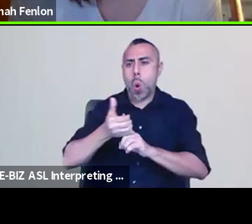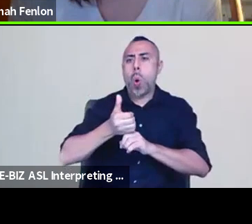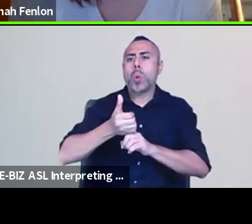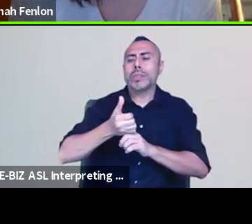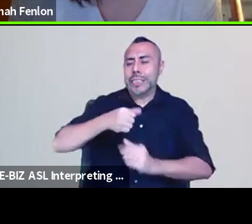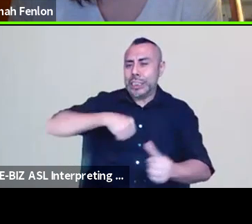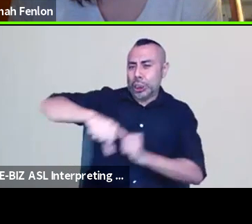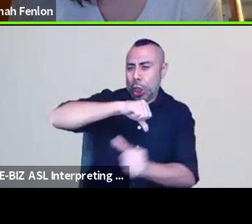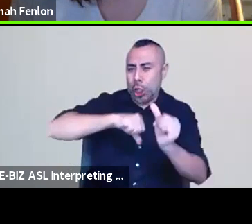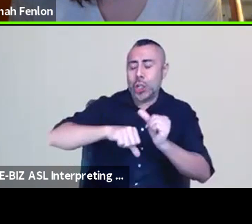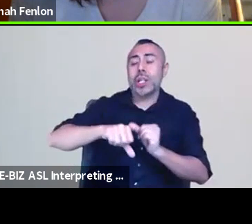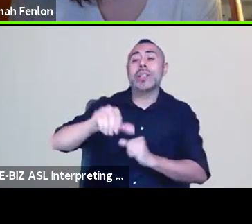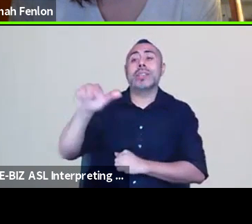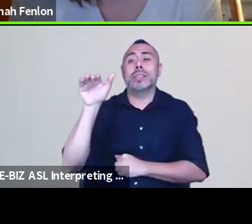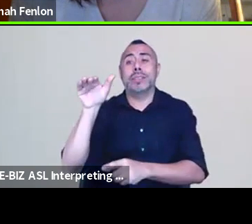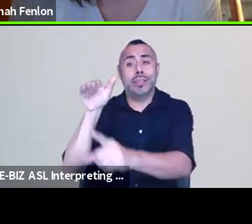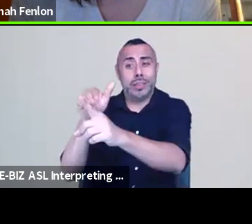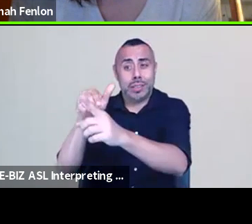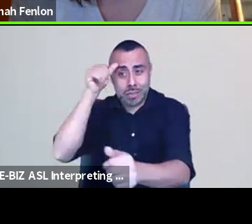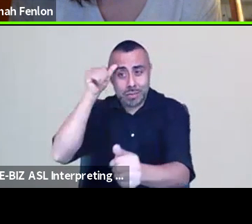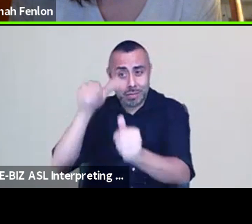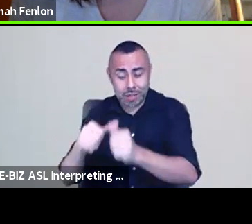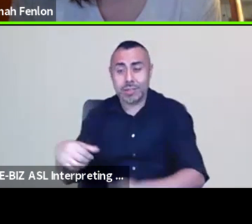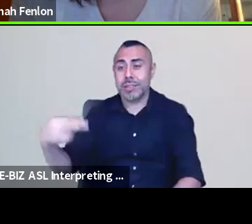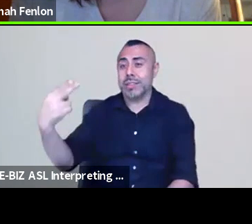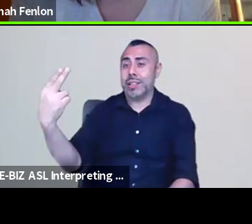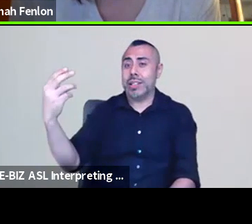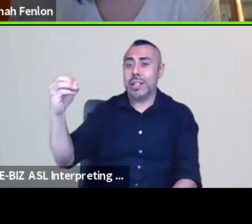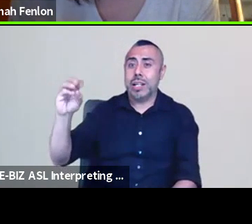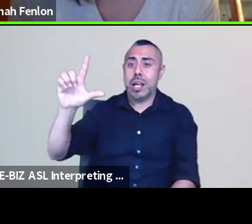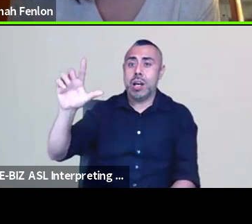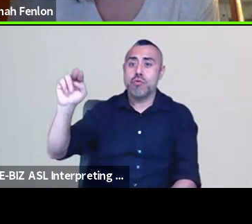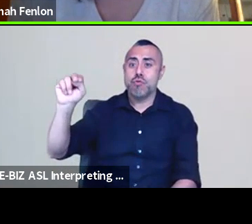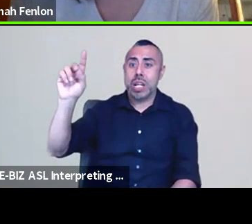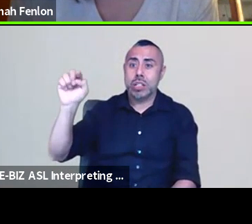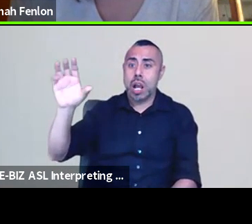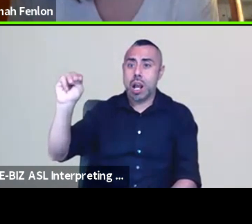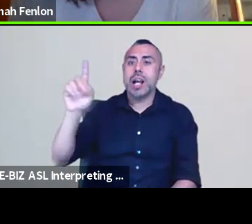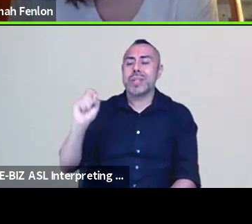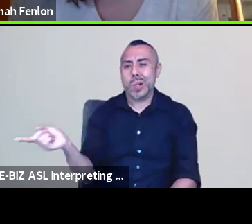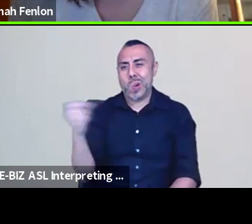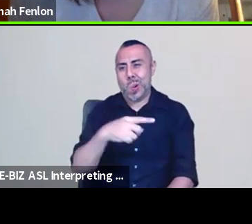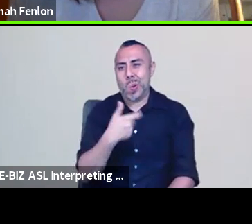of this panel on HowlRound.com starting tomorrow and get on HowlRound's mailing list